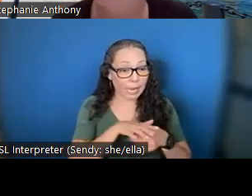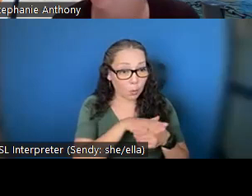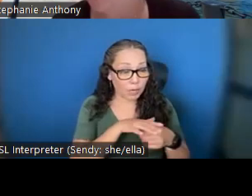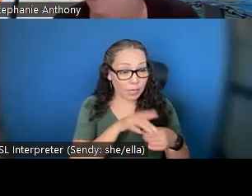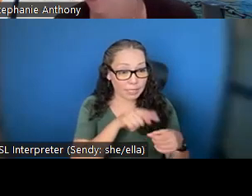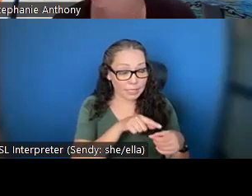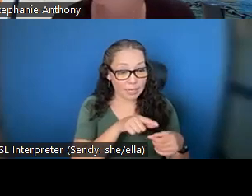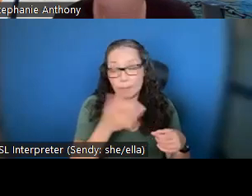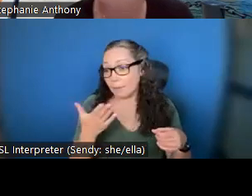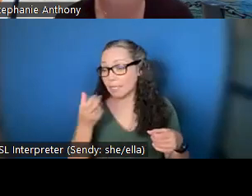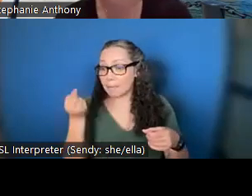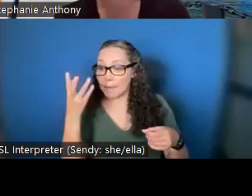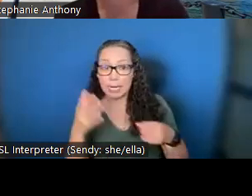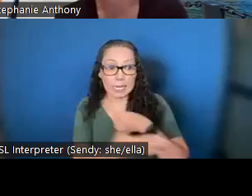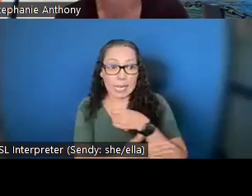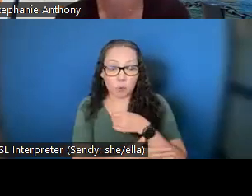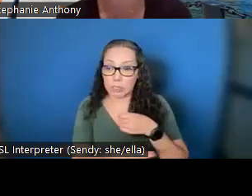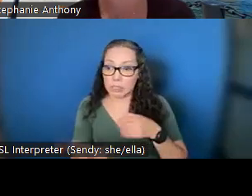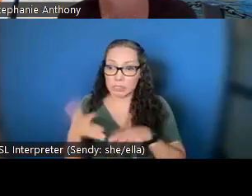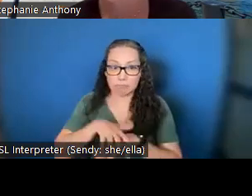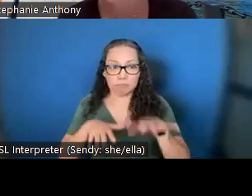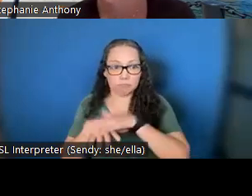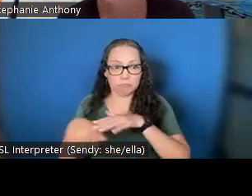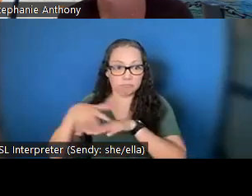really should take kind of best practices and Lessons Learned where there are um other